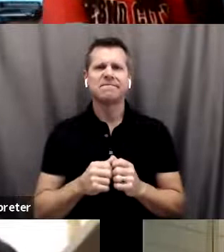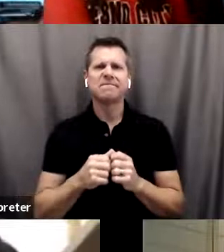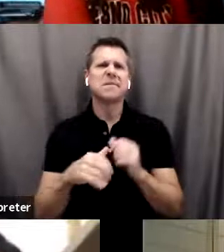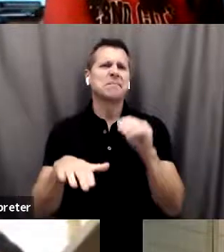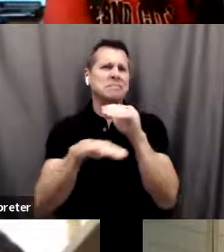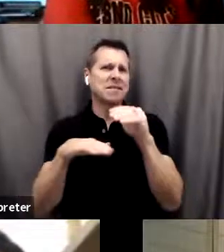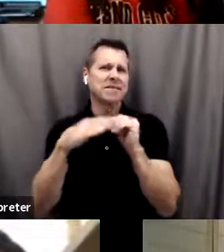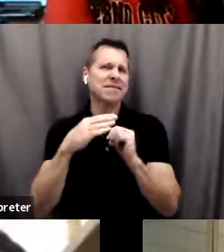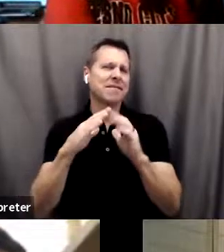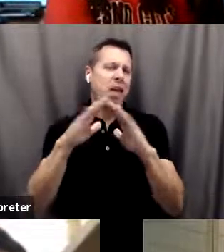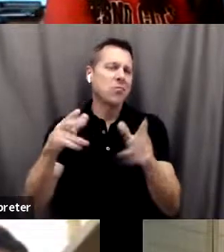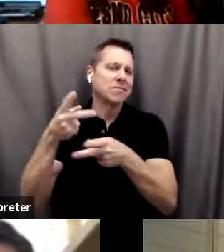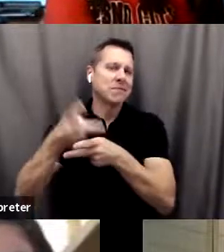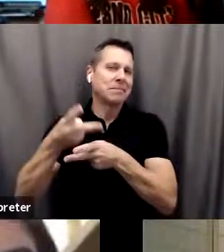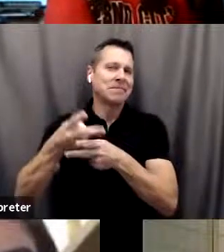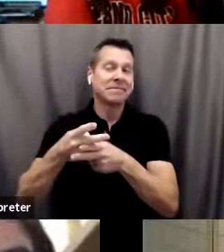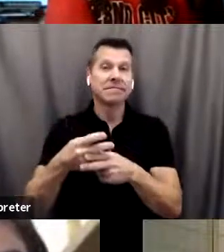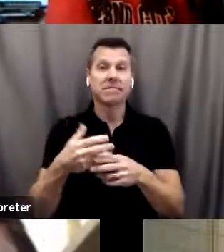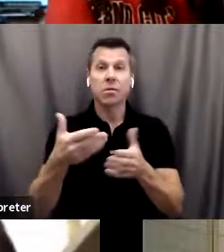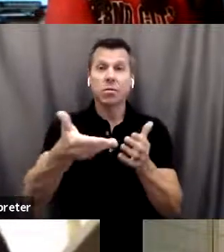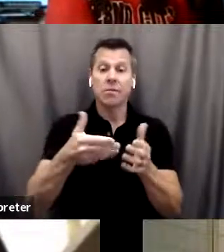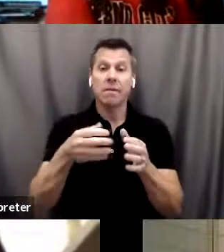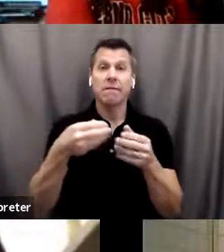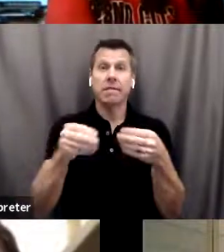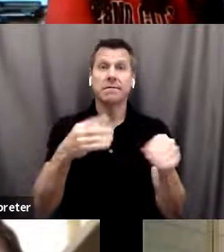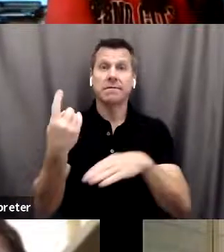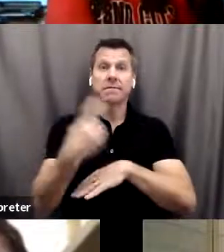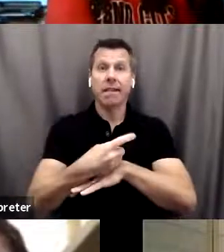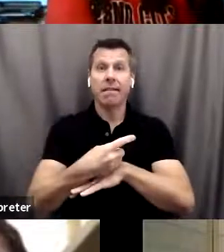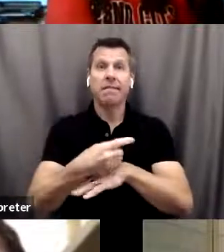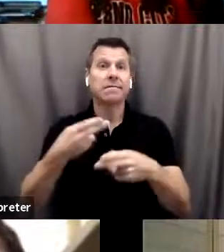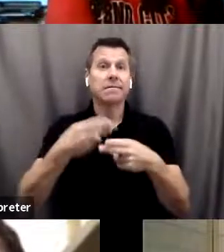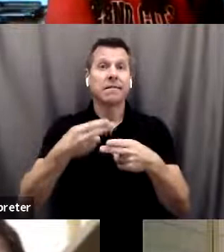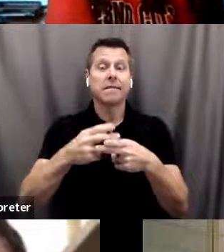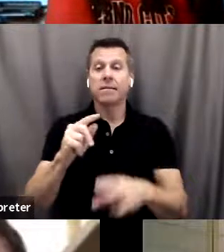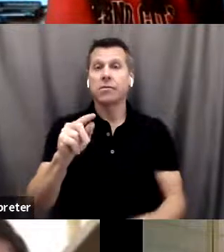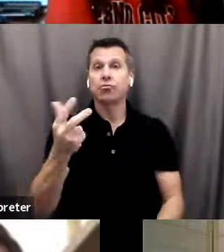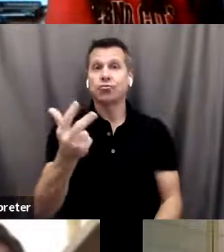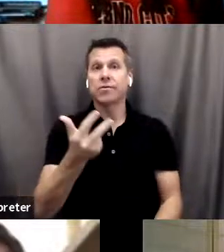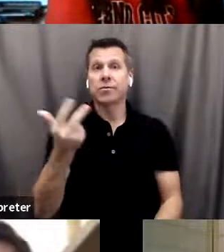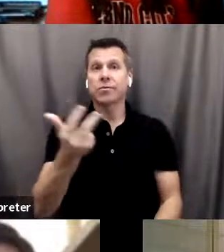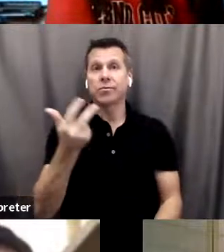Unknown: So welcome to the flex day presentation titled trio Student Support Services and the Dream Center serving our